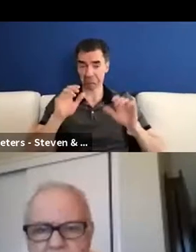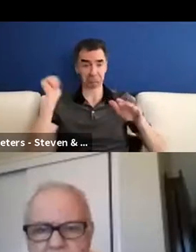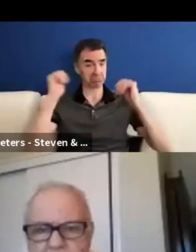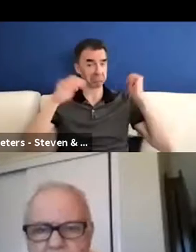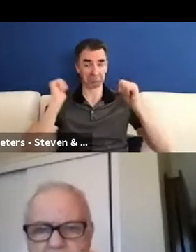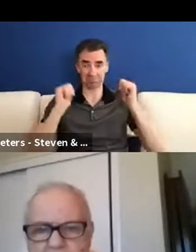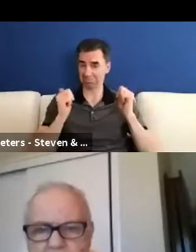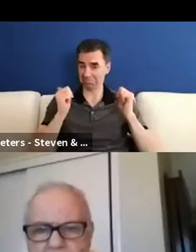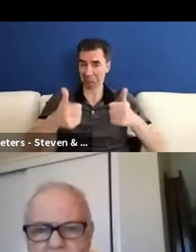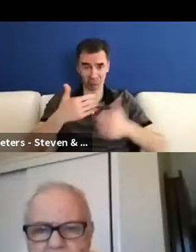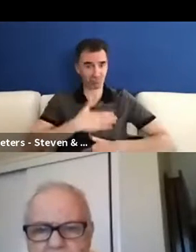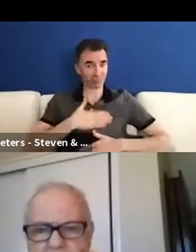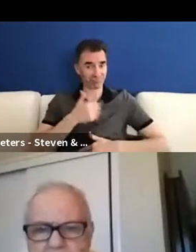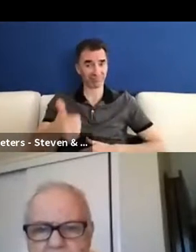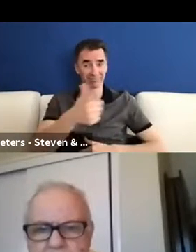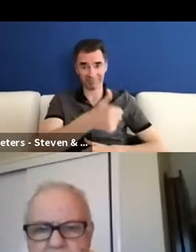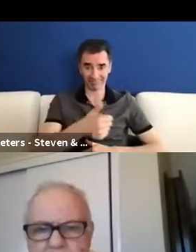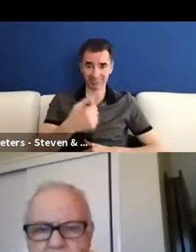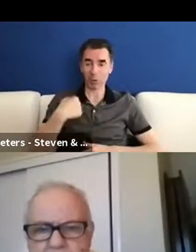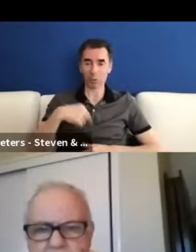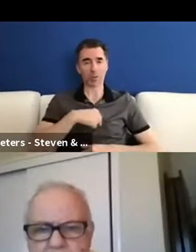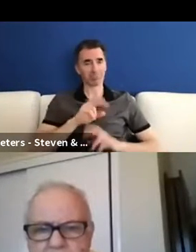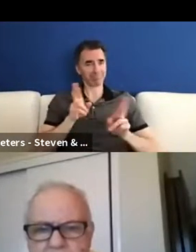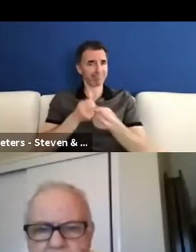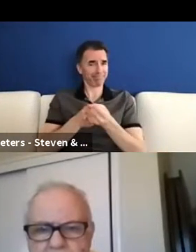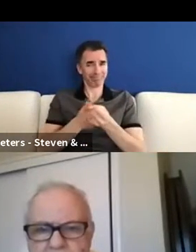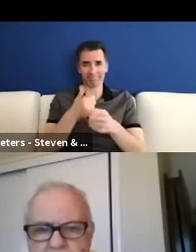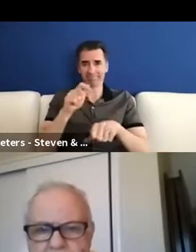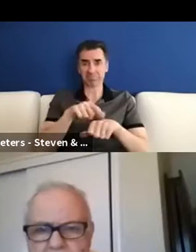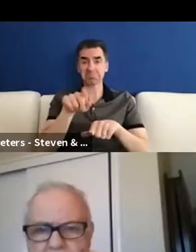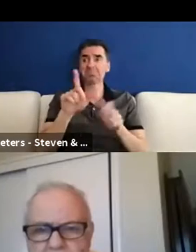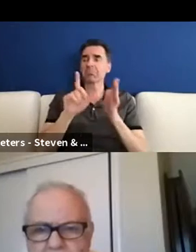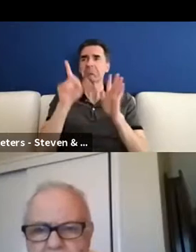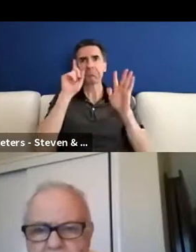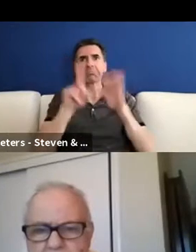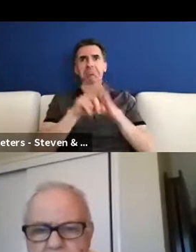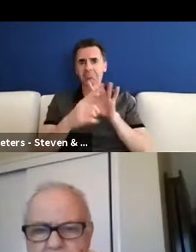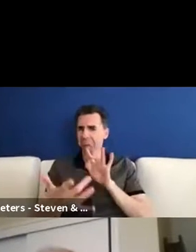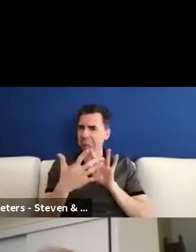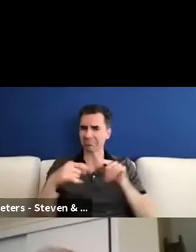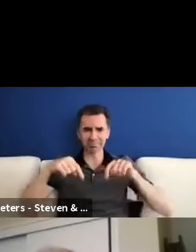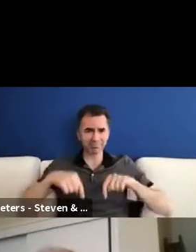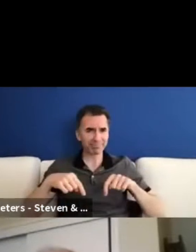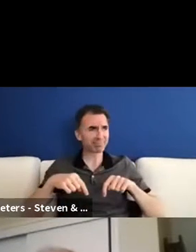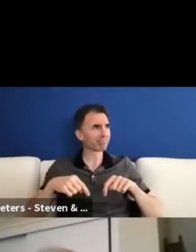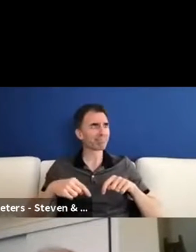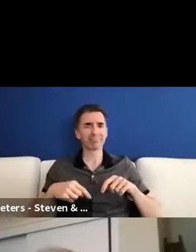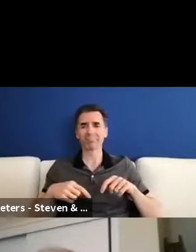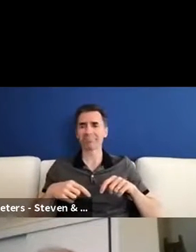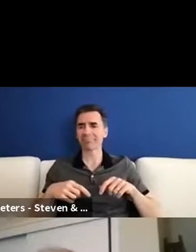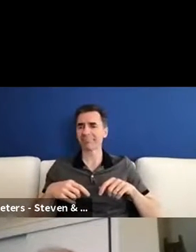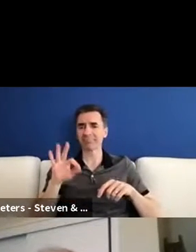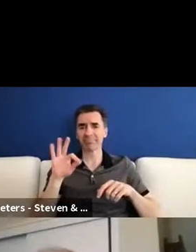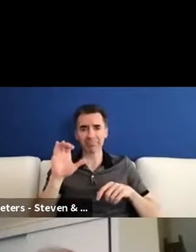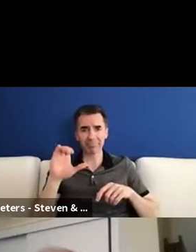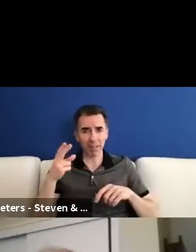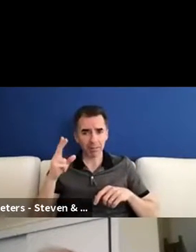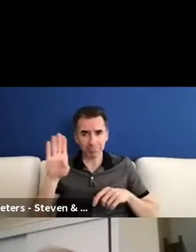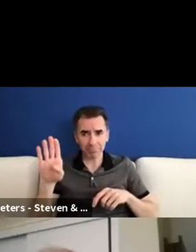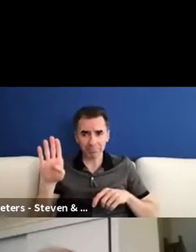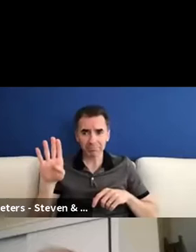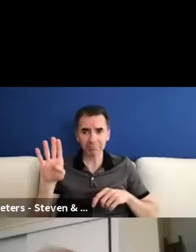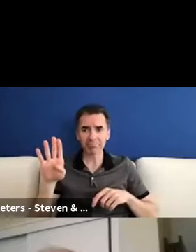great day. And we're here for you. Okay, feel free to reach out to any of our facilitators go to the faculty hub. Lots of resources, but